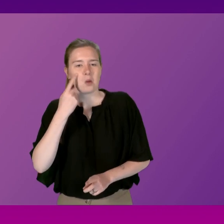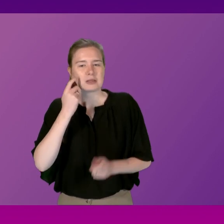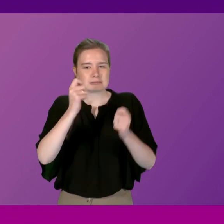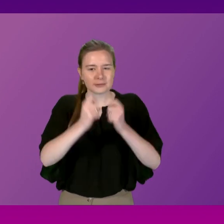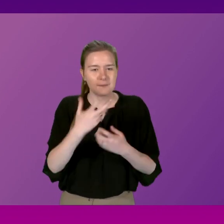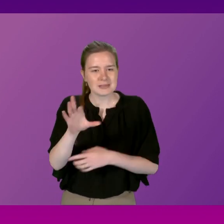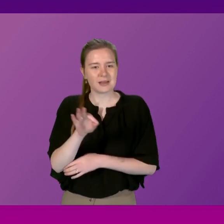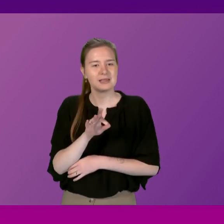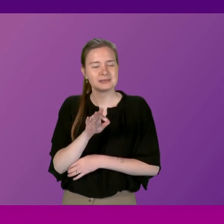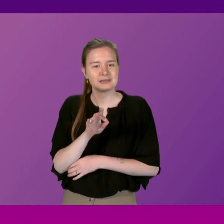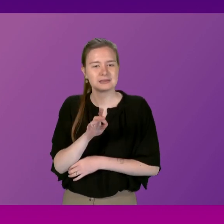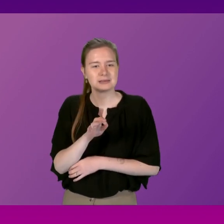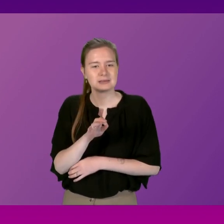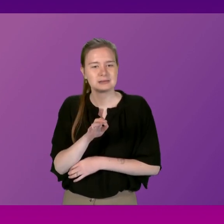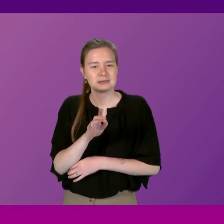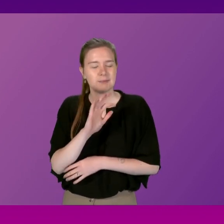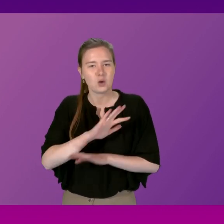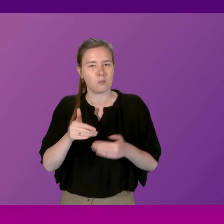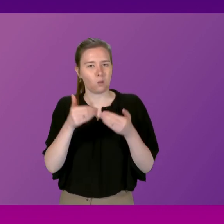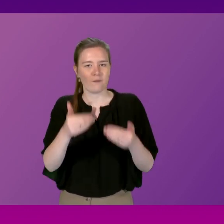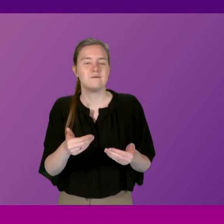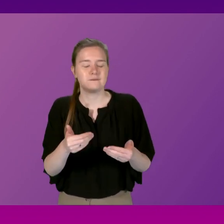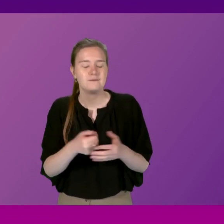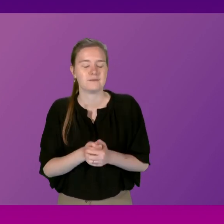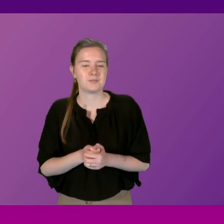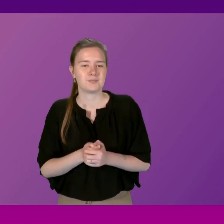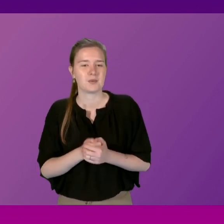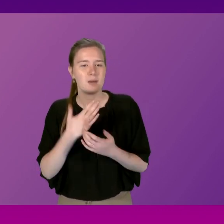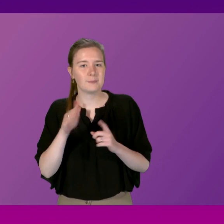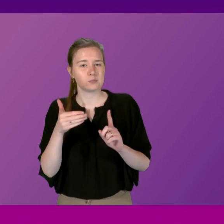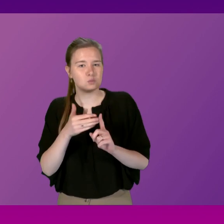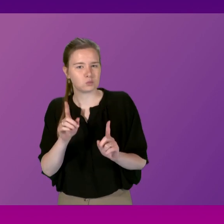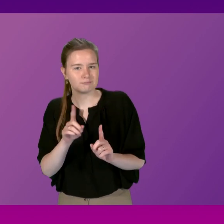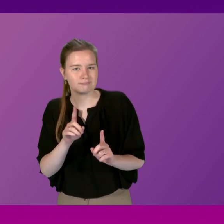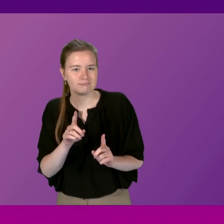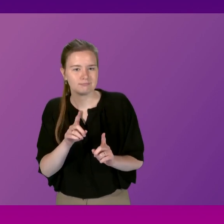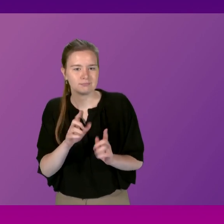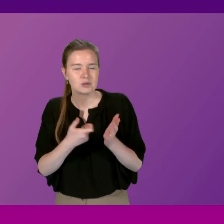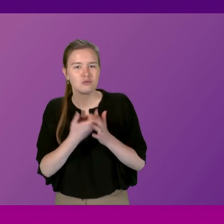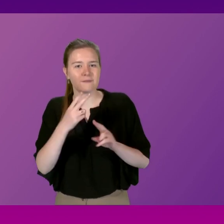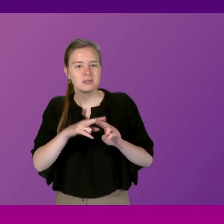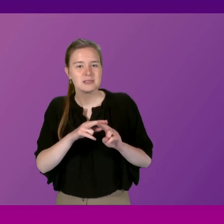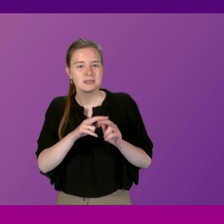selected—although it has not yet been moved—and I note that there are references in it pertaining